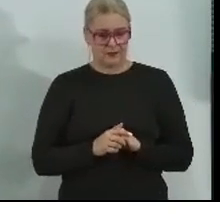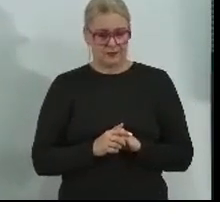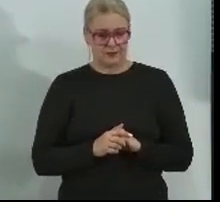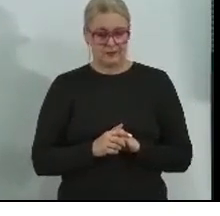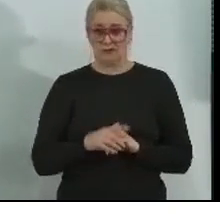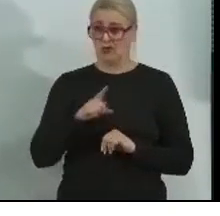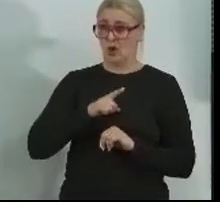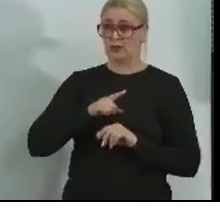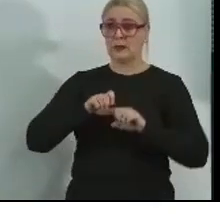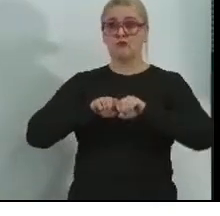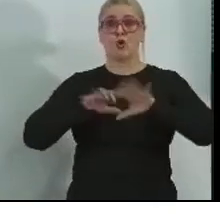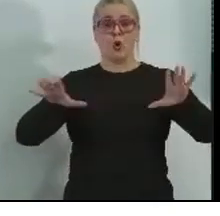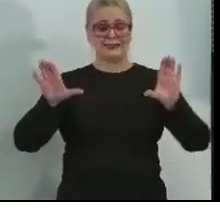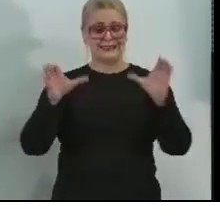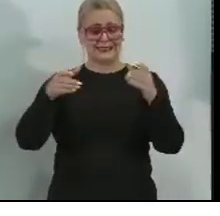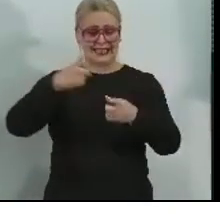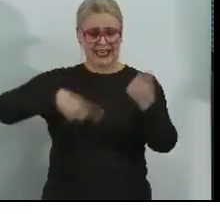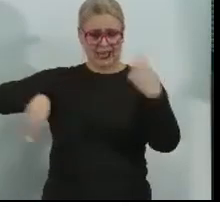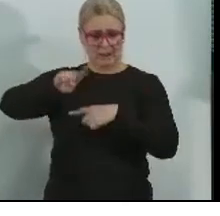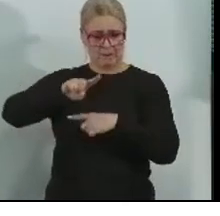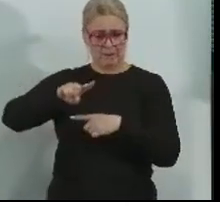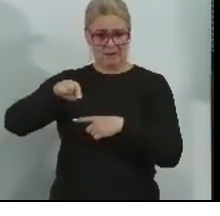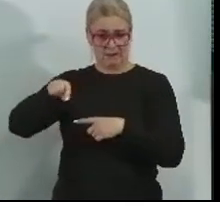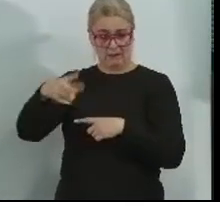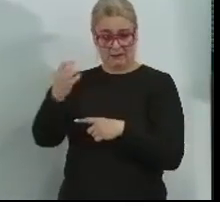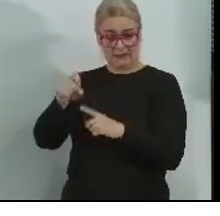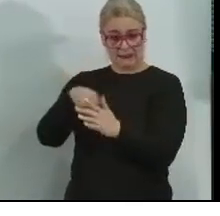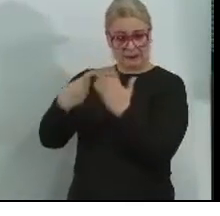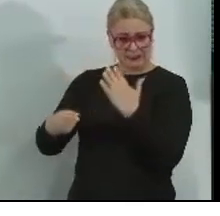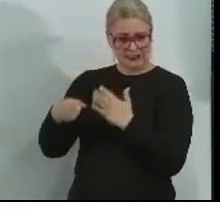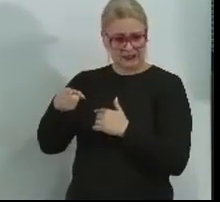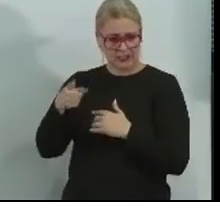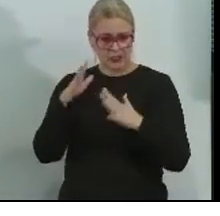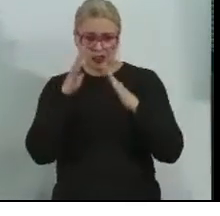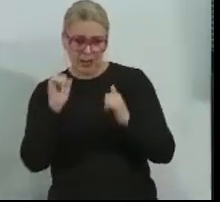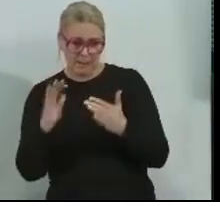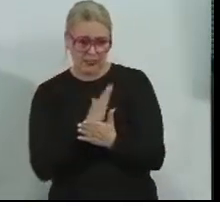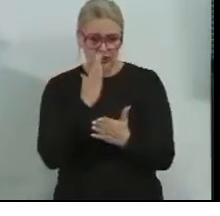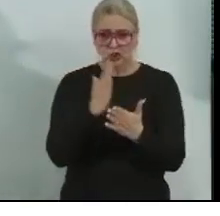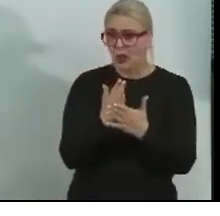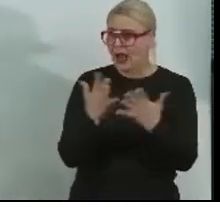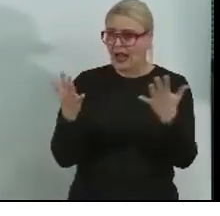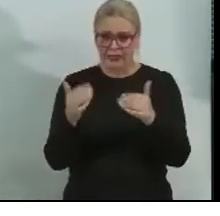for us, how they can adapt and, you know, be successful in the job that we've been given.